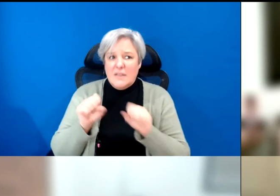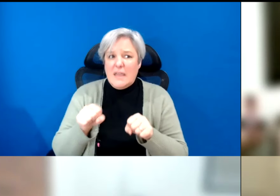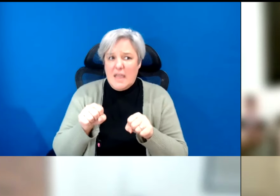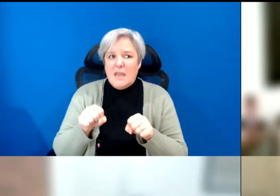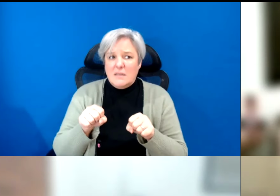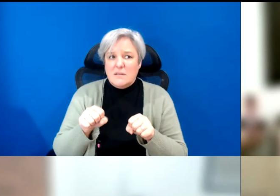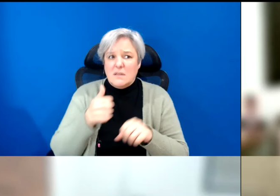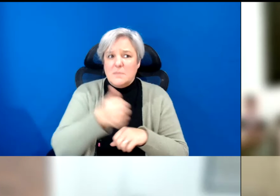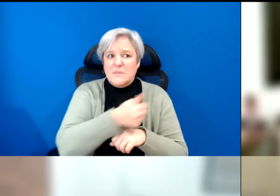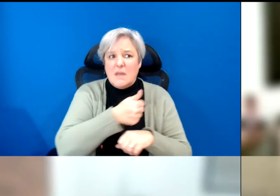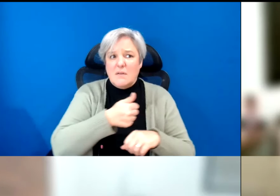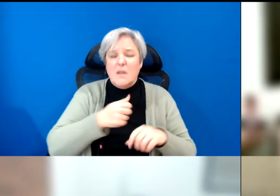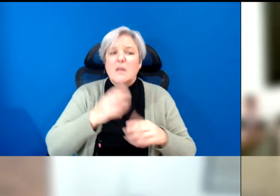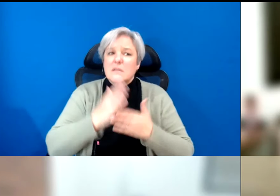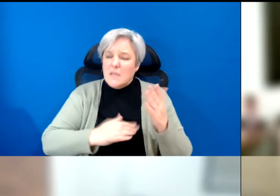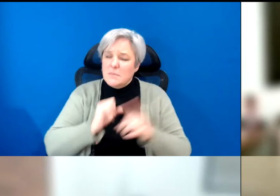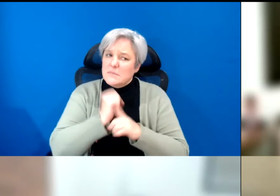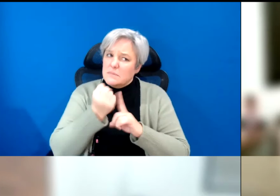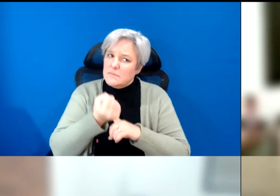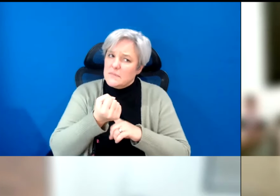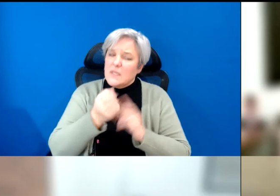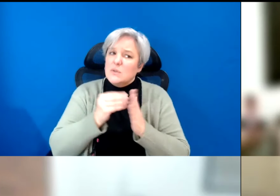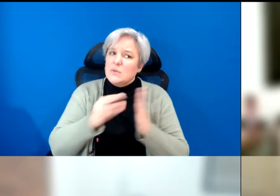No. In certain circumstances where students do not have access